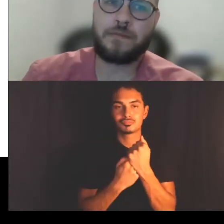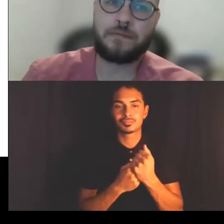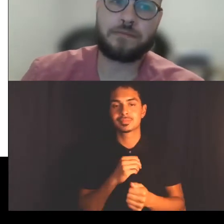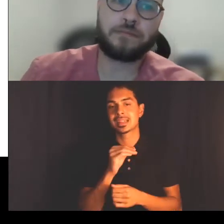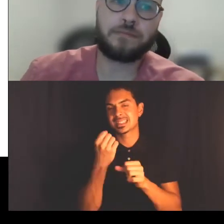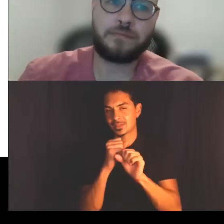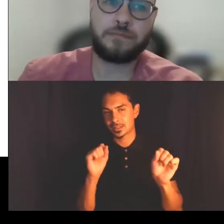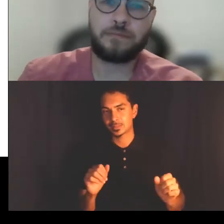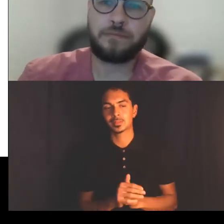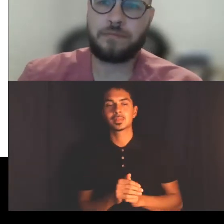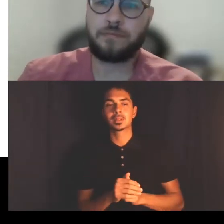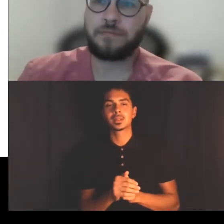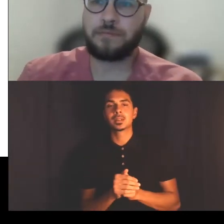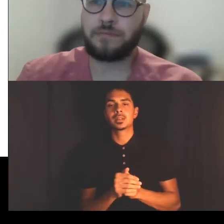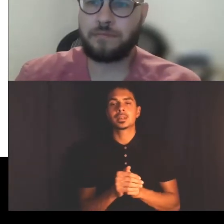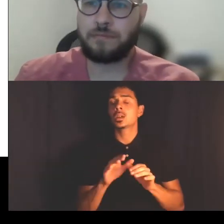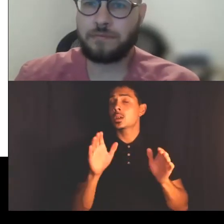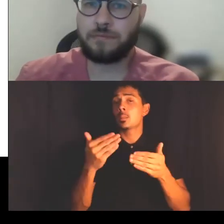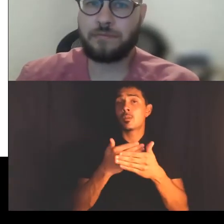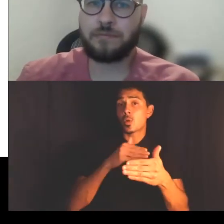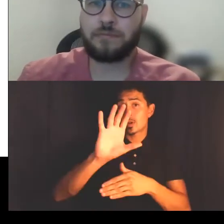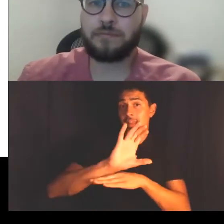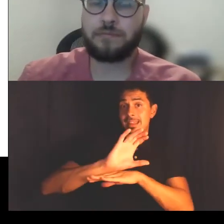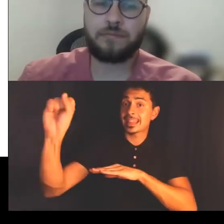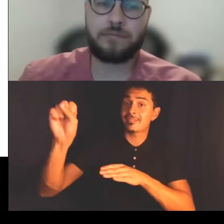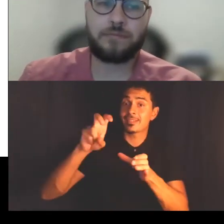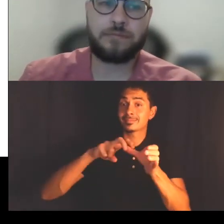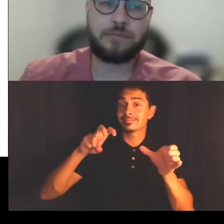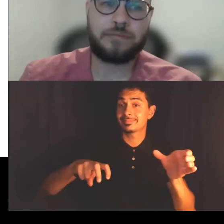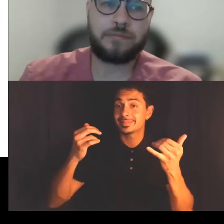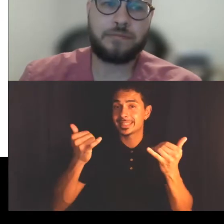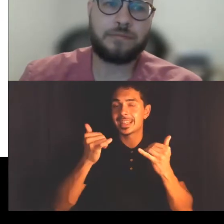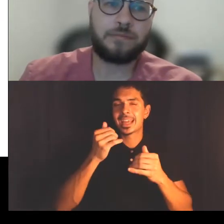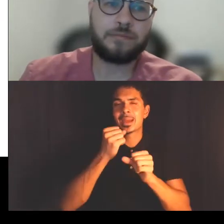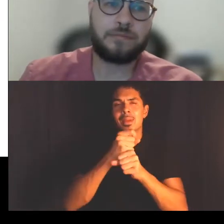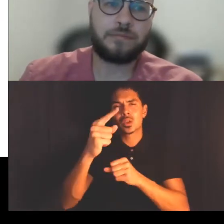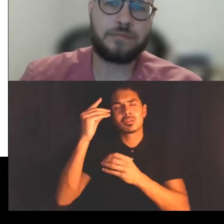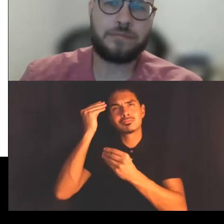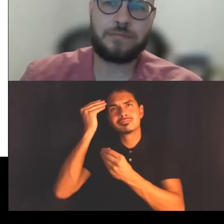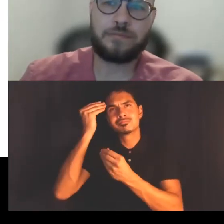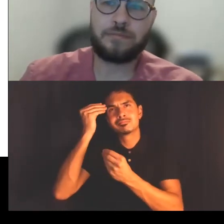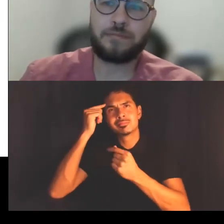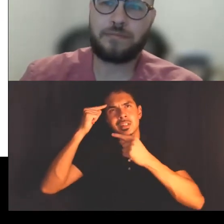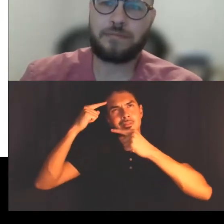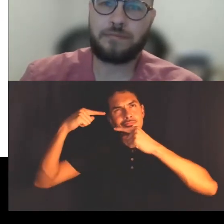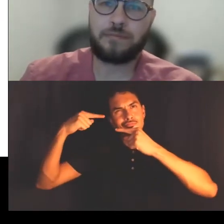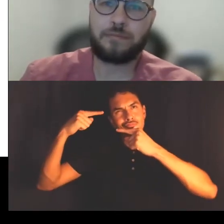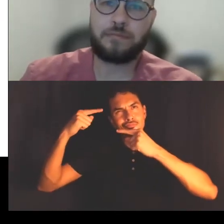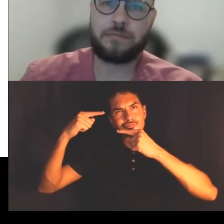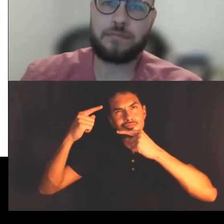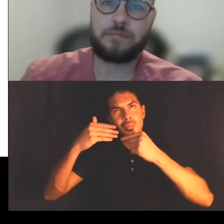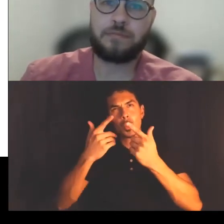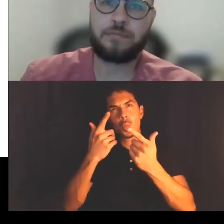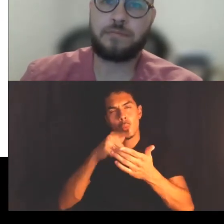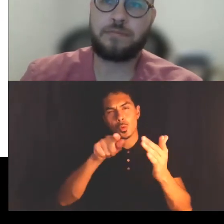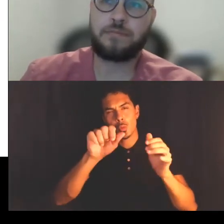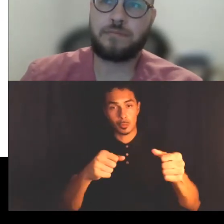before you leave today of things to get your brains turnin' about things that you can do on an individual, agency,